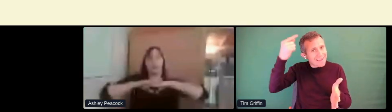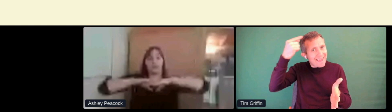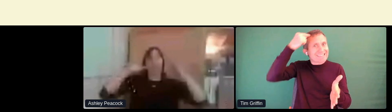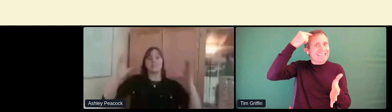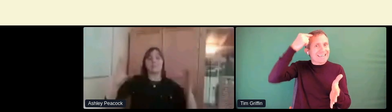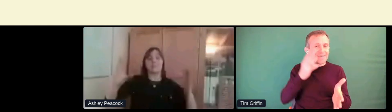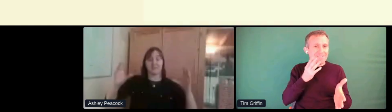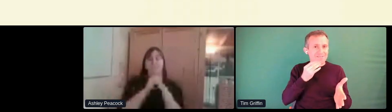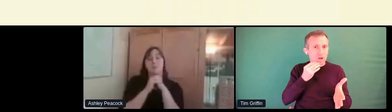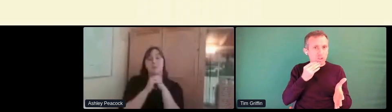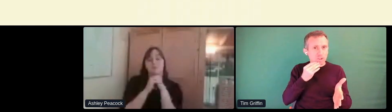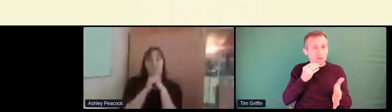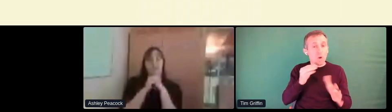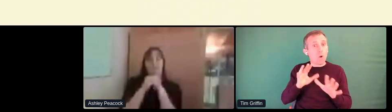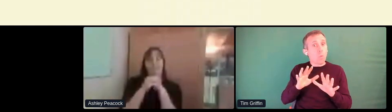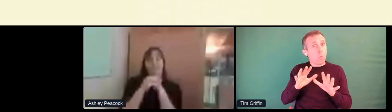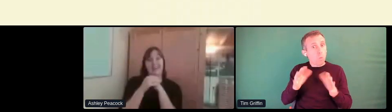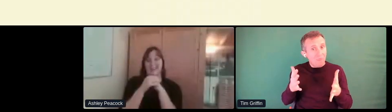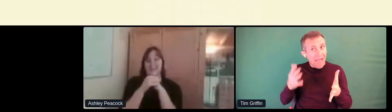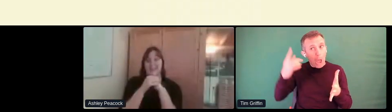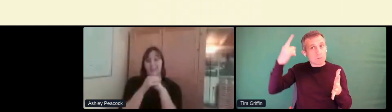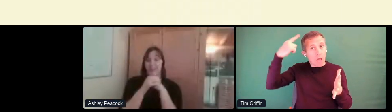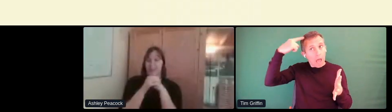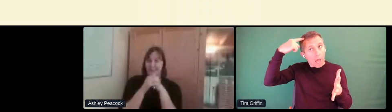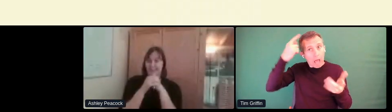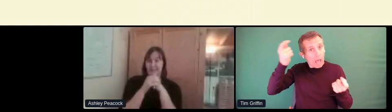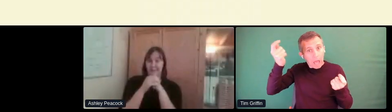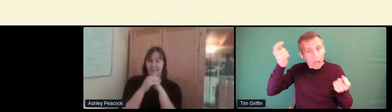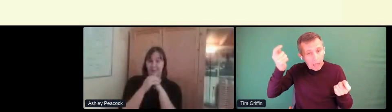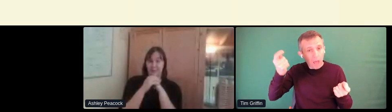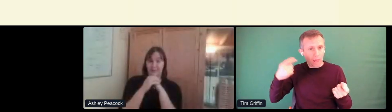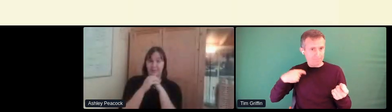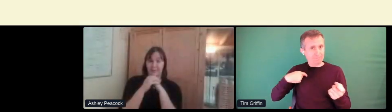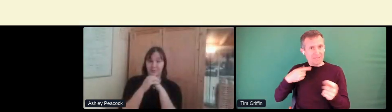many directions and people, unless they have ADHD, won't really be able to follow my train of thought